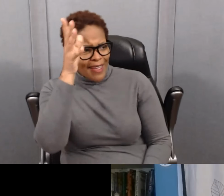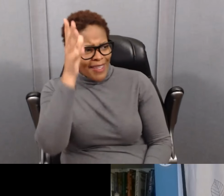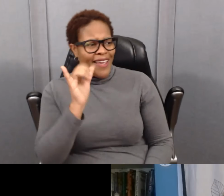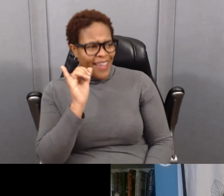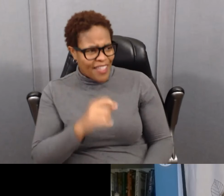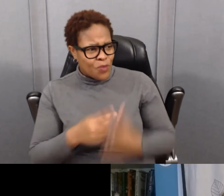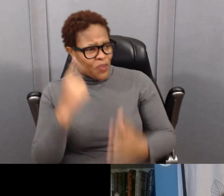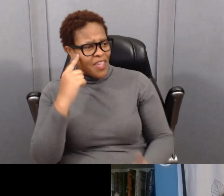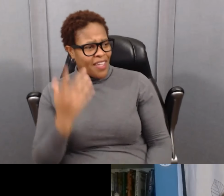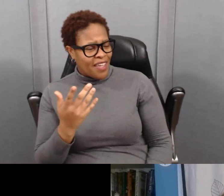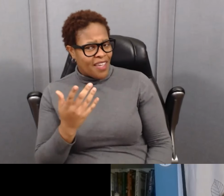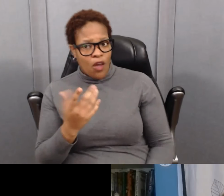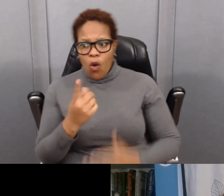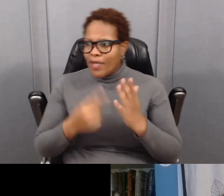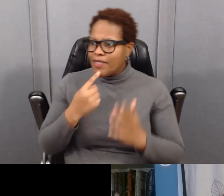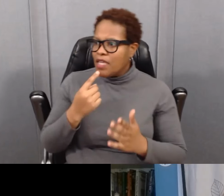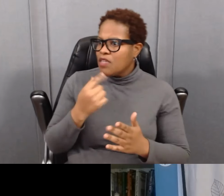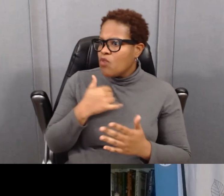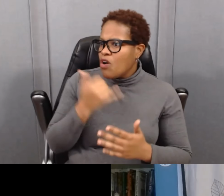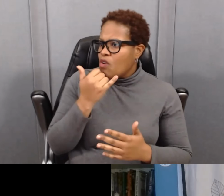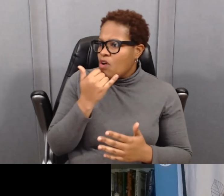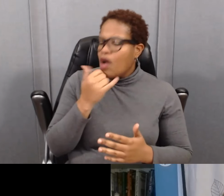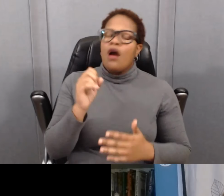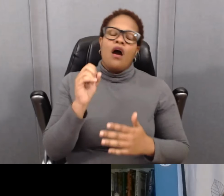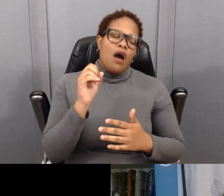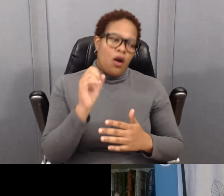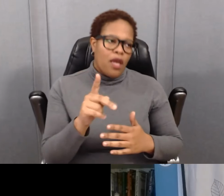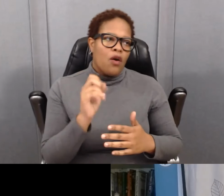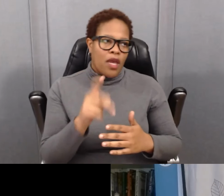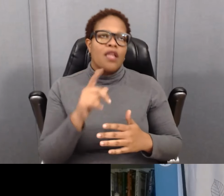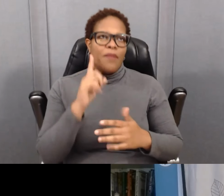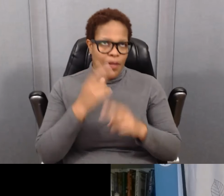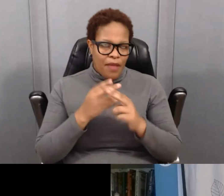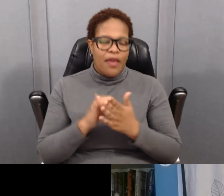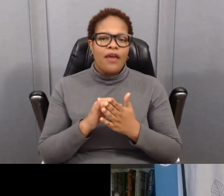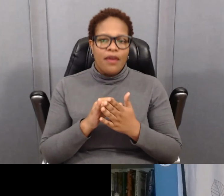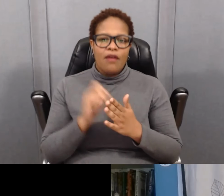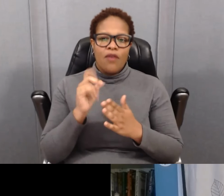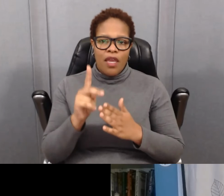I'm like, oh, what did I say wrong? Okay, let me think about that, let me think about that. So we all have 'em.